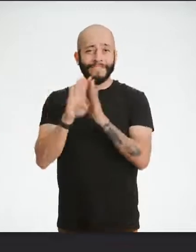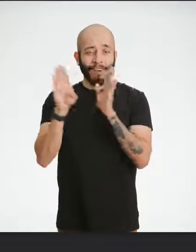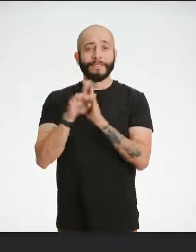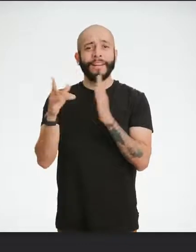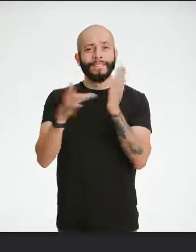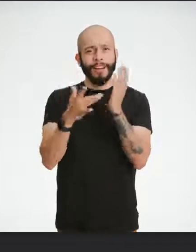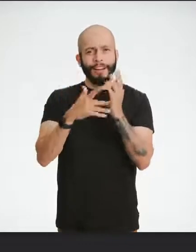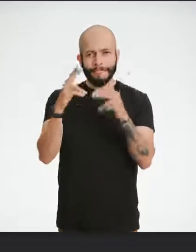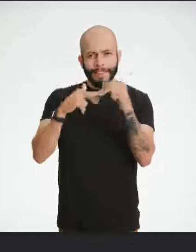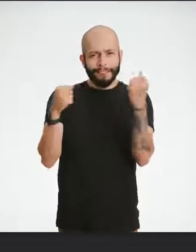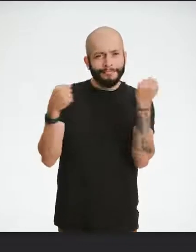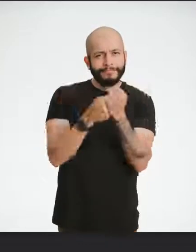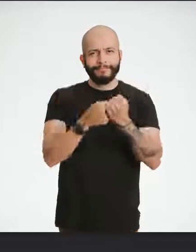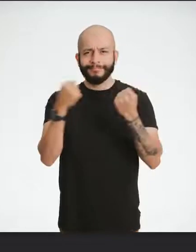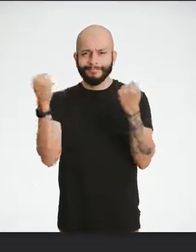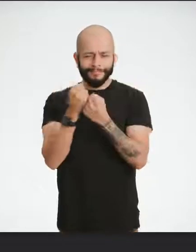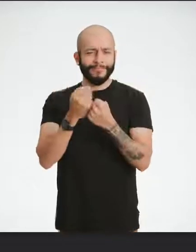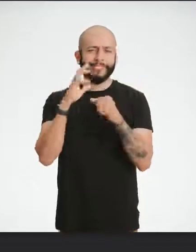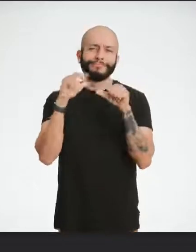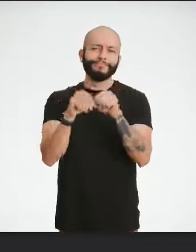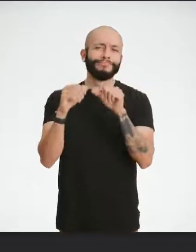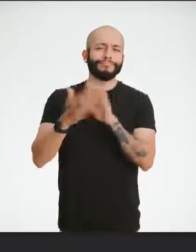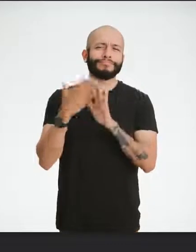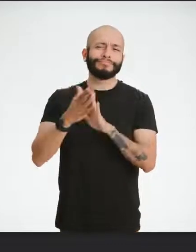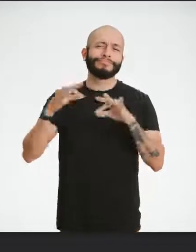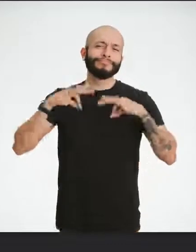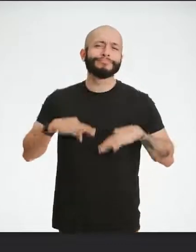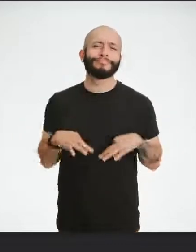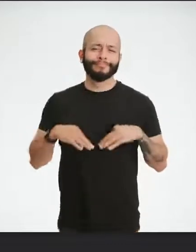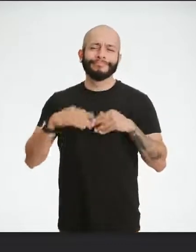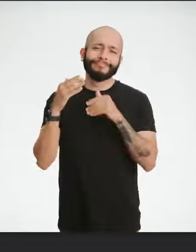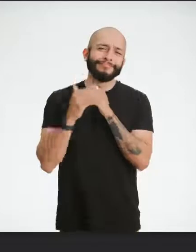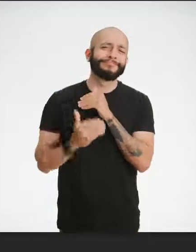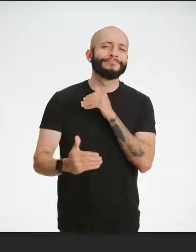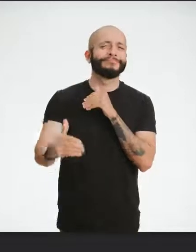These technologies were built for each other, and will continue to serve us well for a long